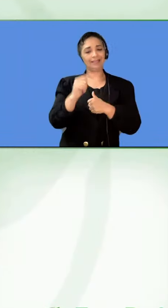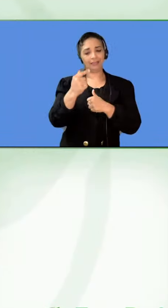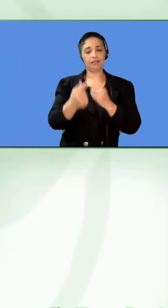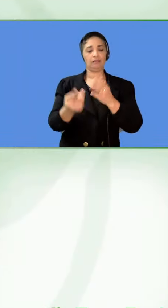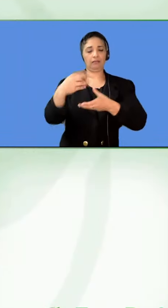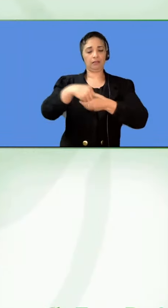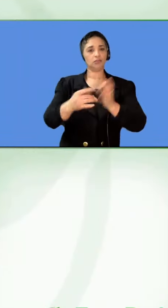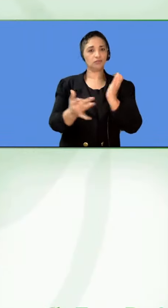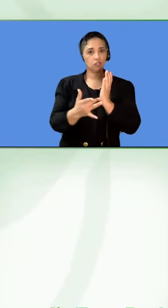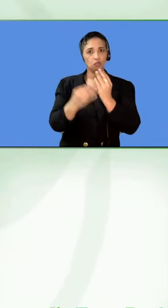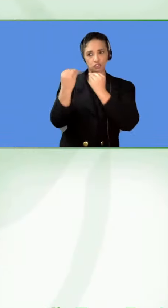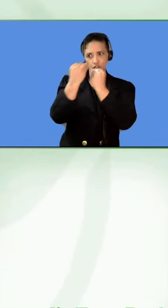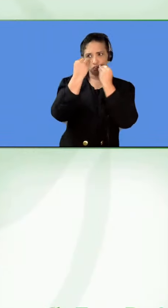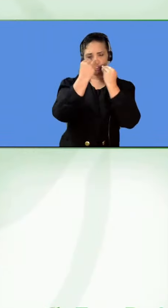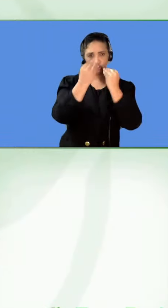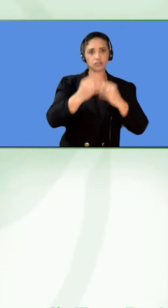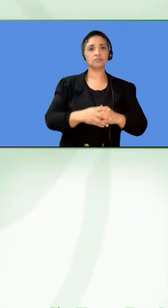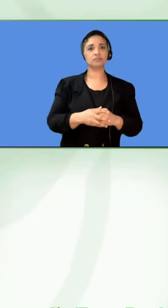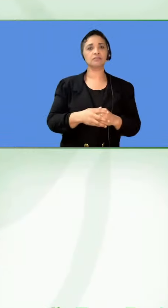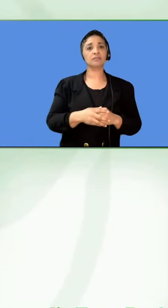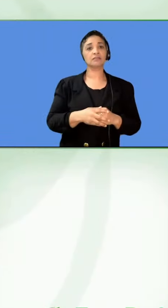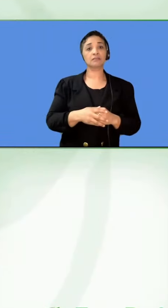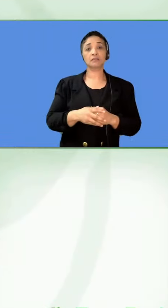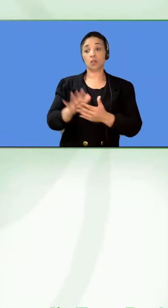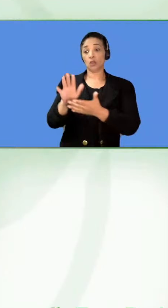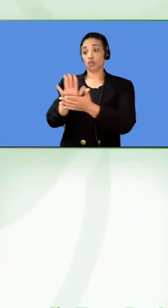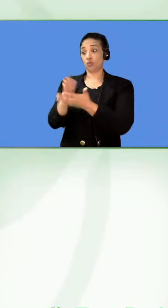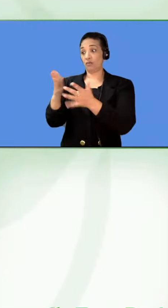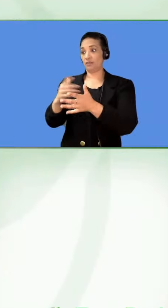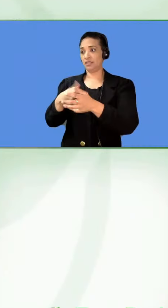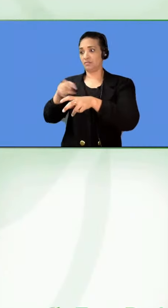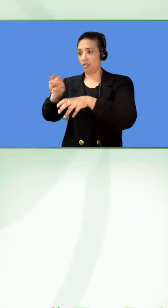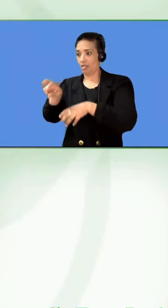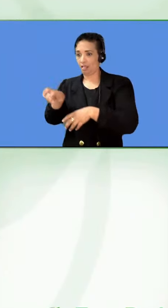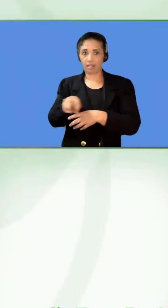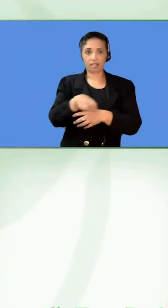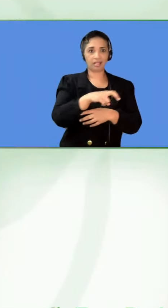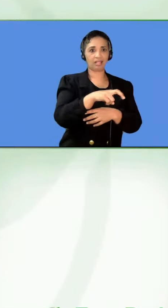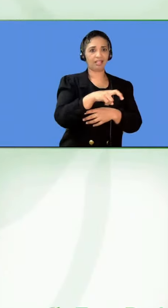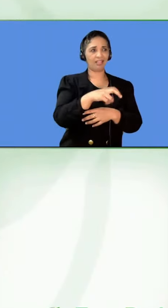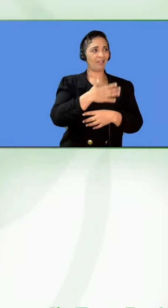When I made this transition, I felt like I had finally found a place where I belong.